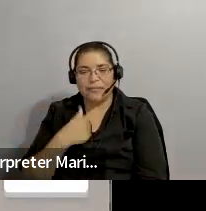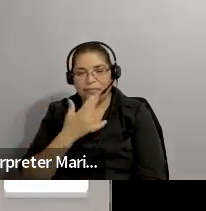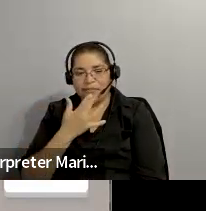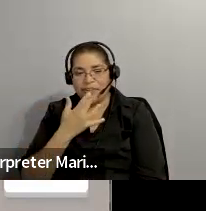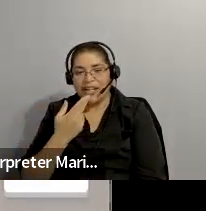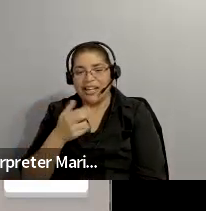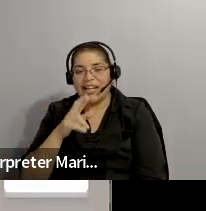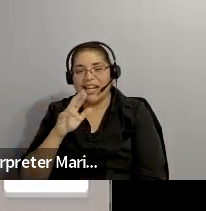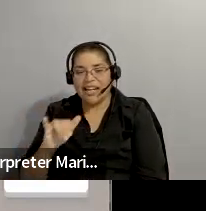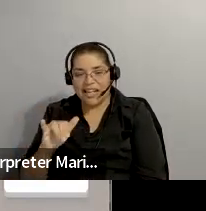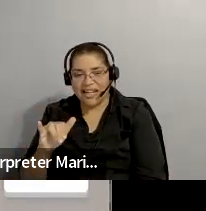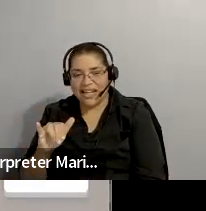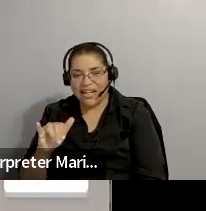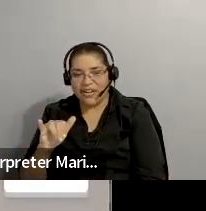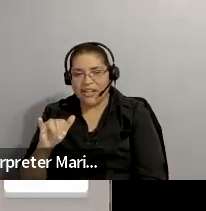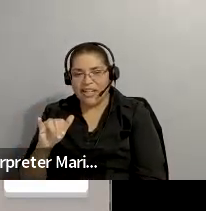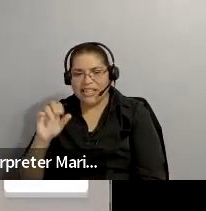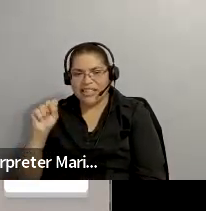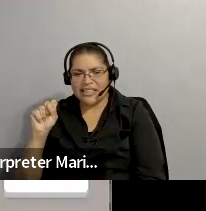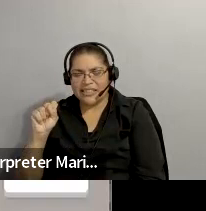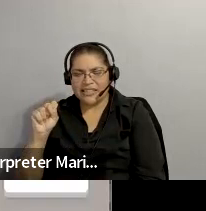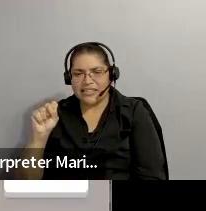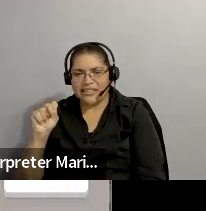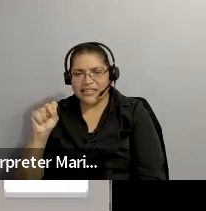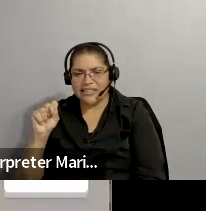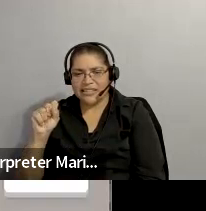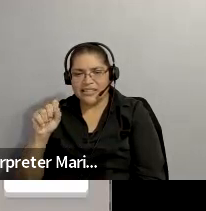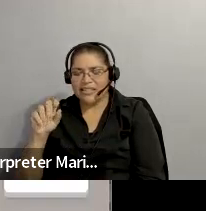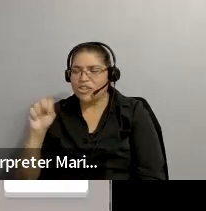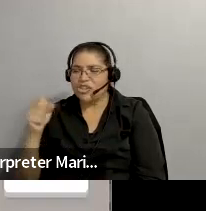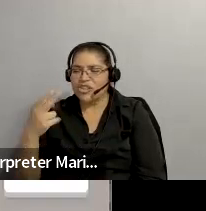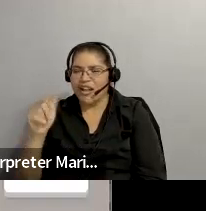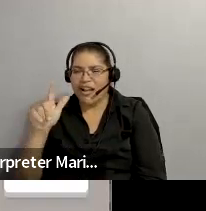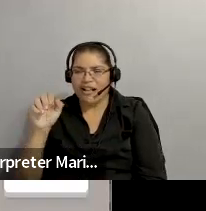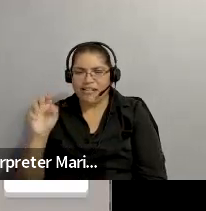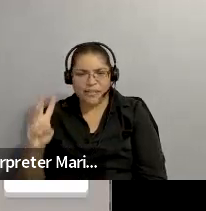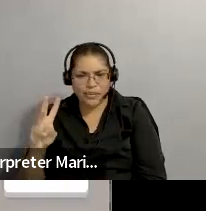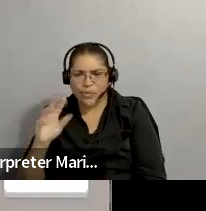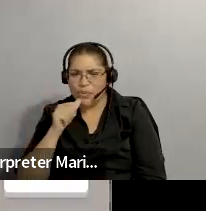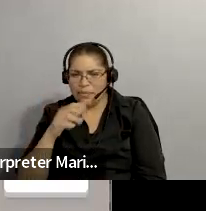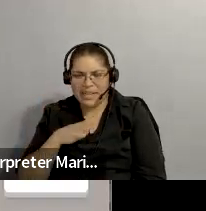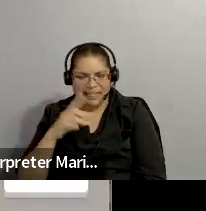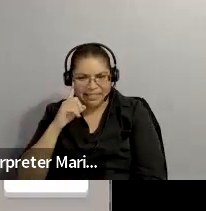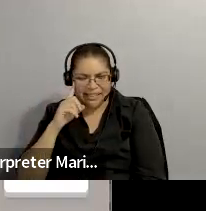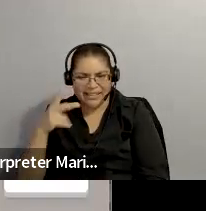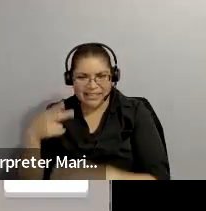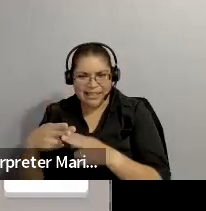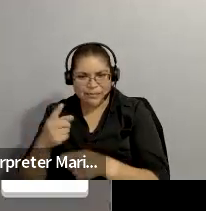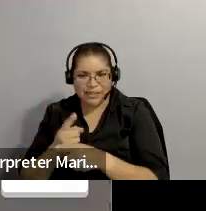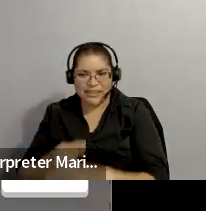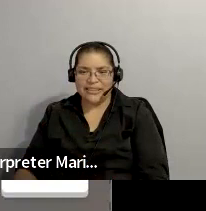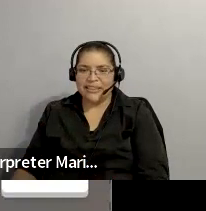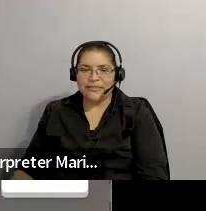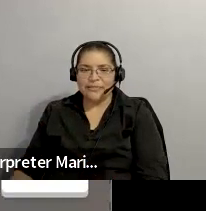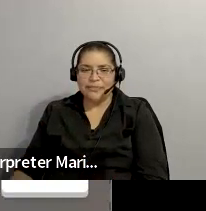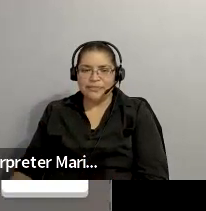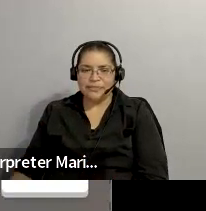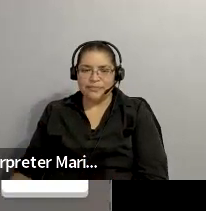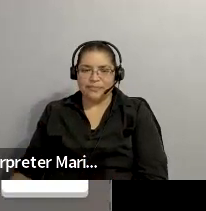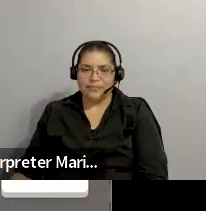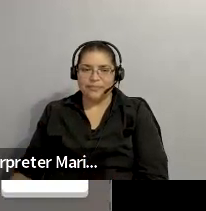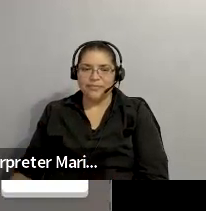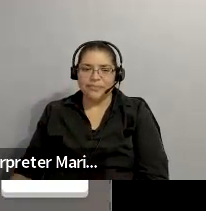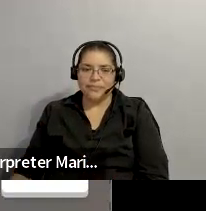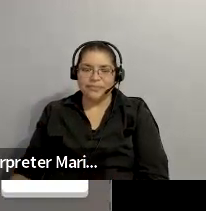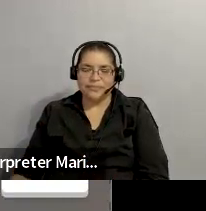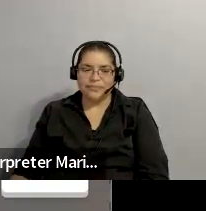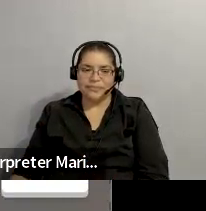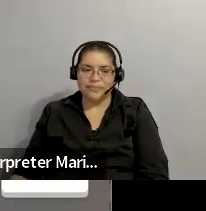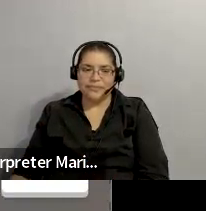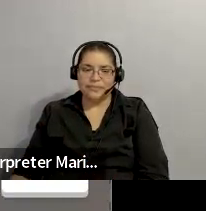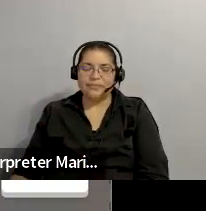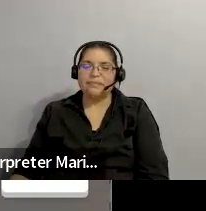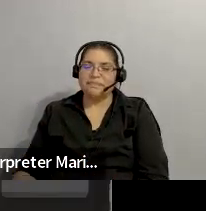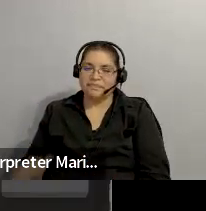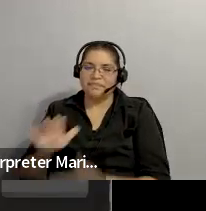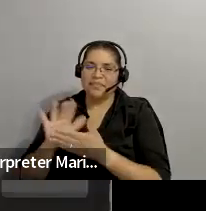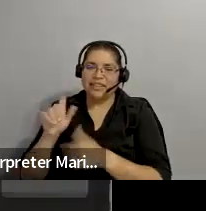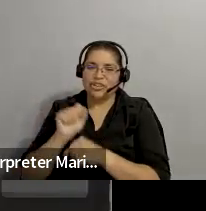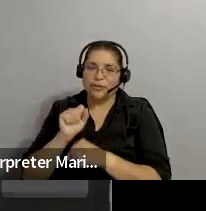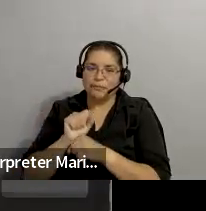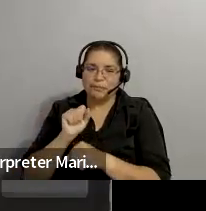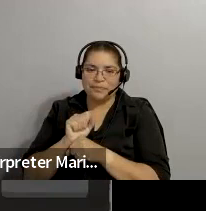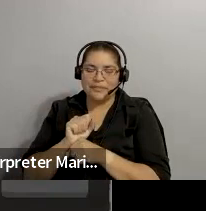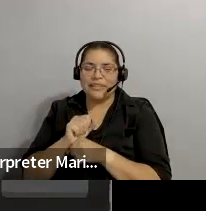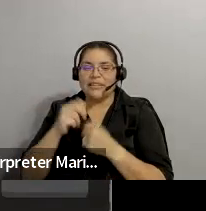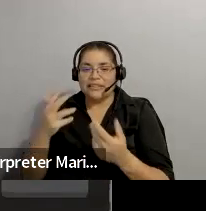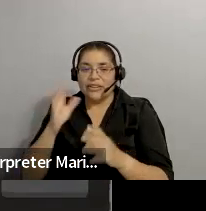: I prefer Harriet.